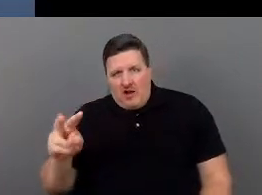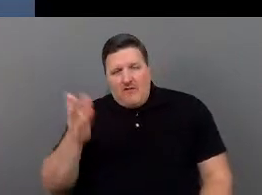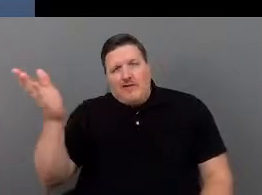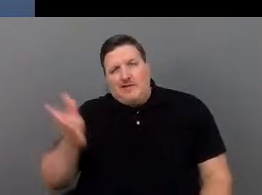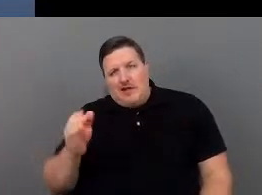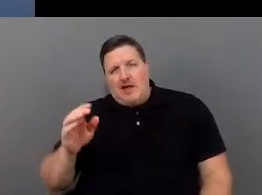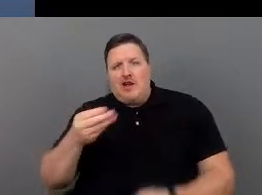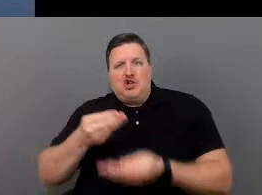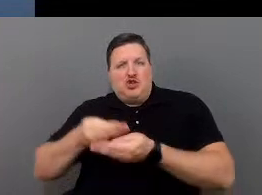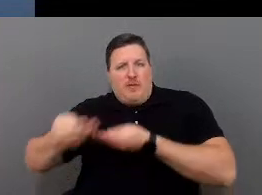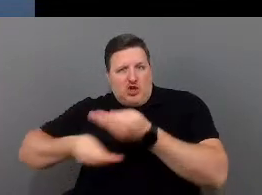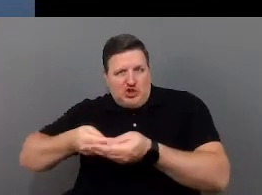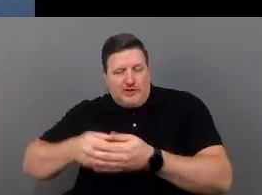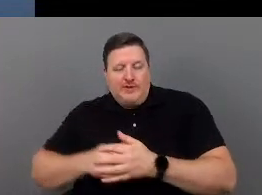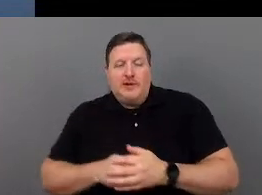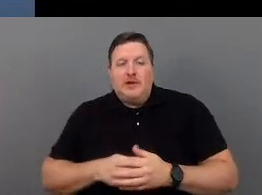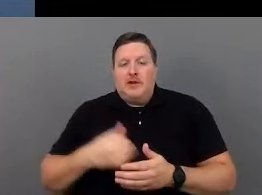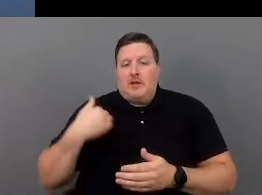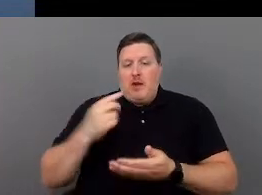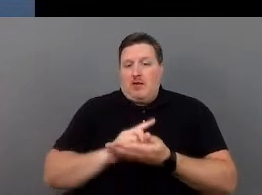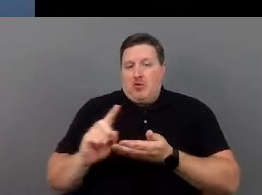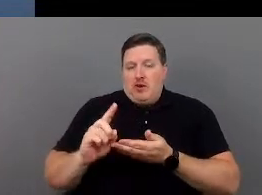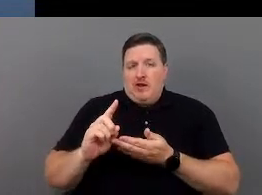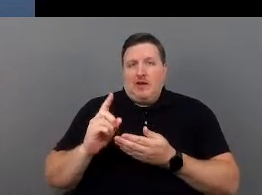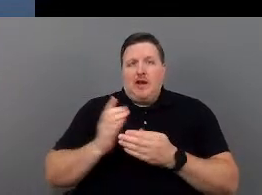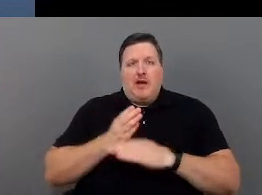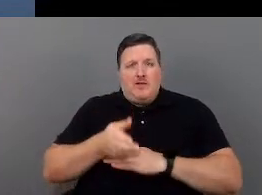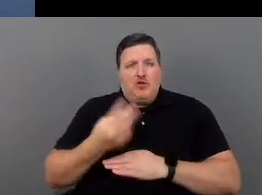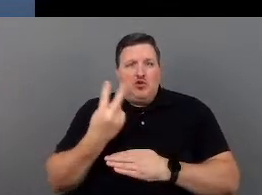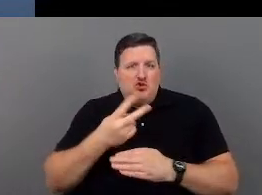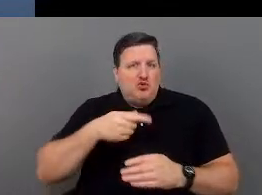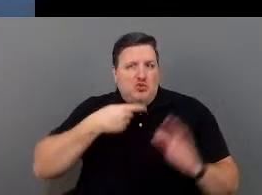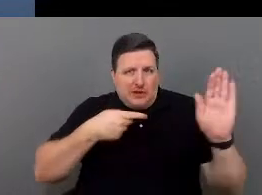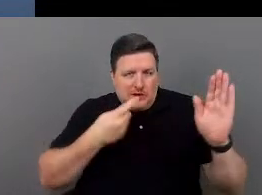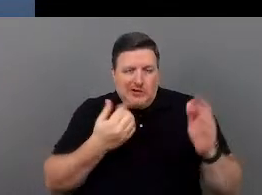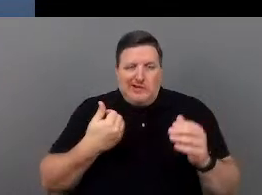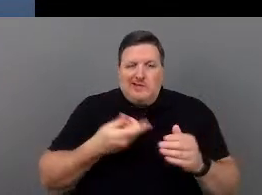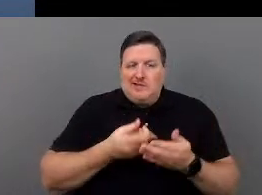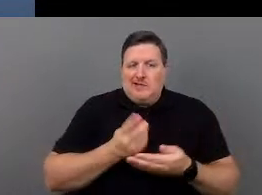OVER THE PAST WEEK, FOLLOWING THE TRUTH IN TAXATION HEARING LAST WEDNESDAY, THE BUDGET COMMITTEE CONDUCTED A